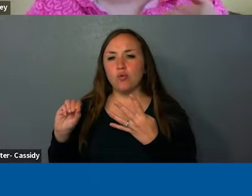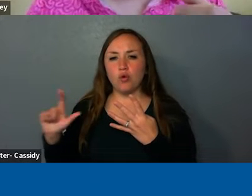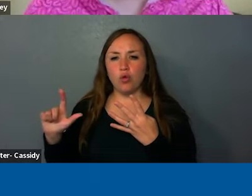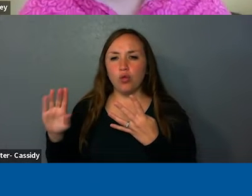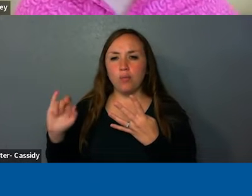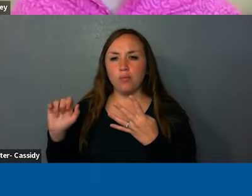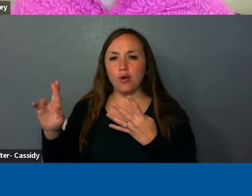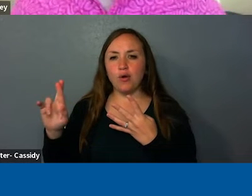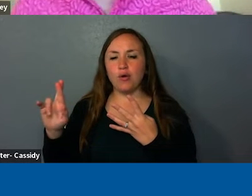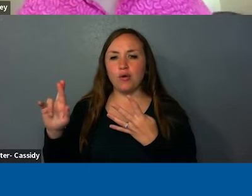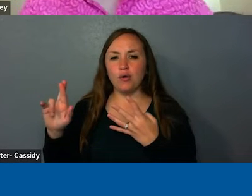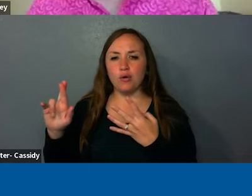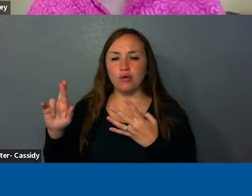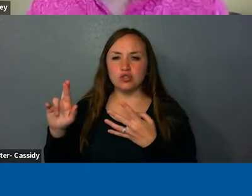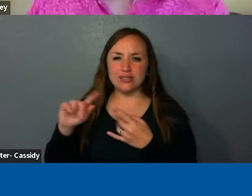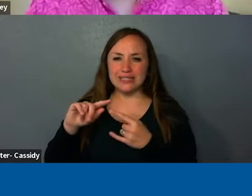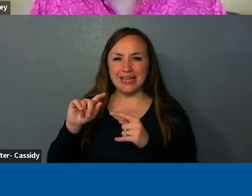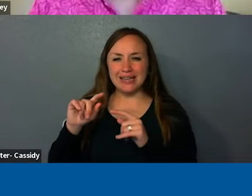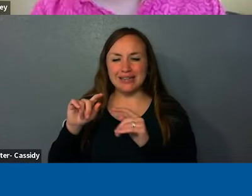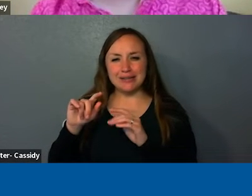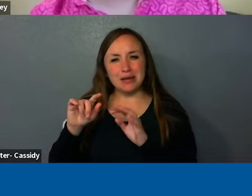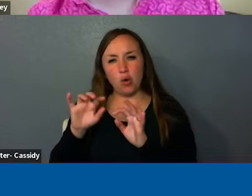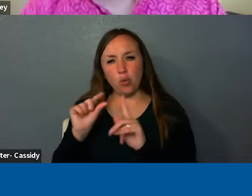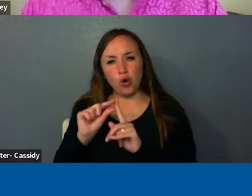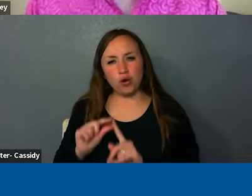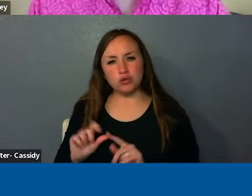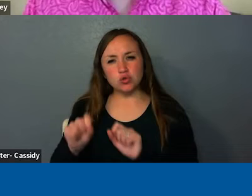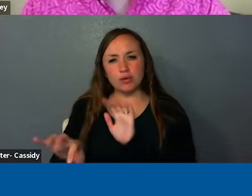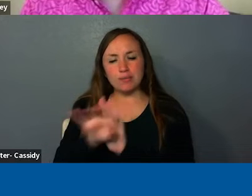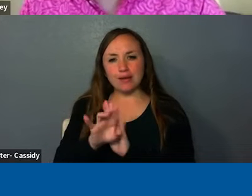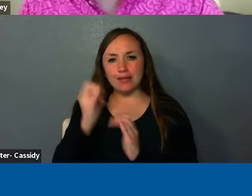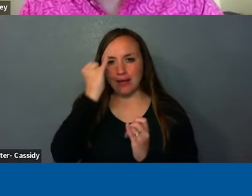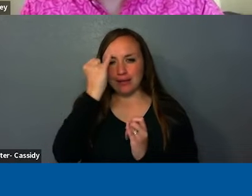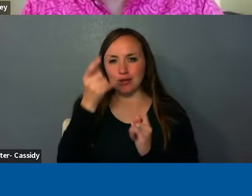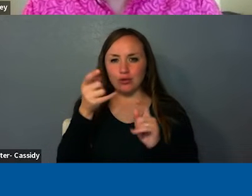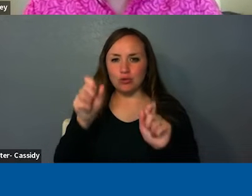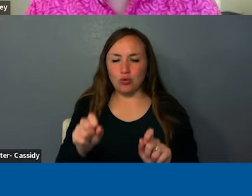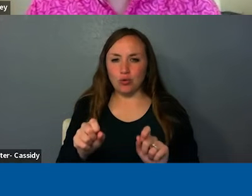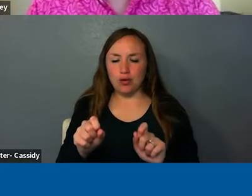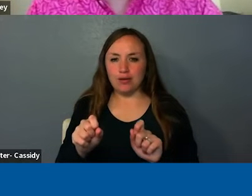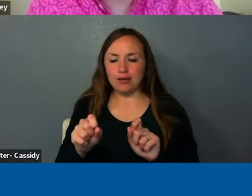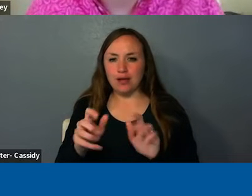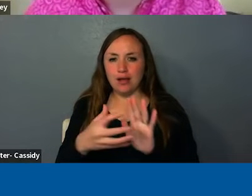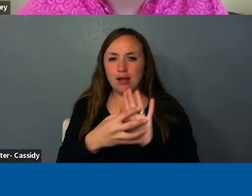big kind of suite of keywords to pick from and the idea that you could kind of mimic the operating system with your CSS